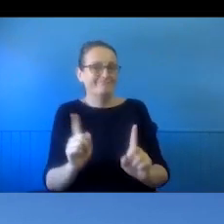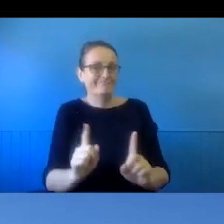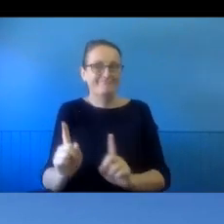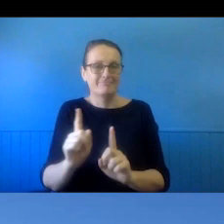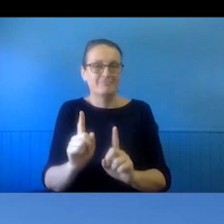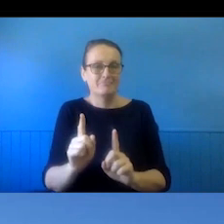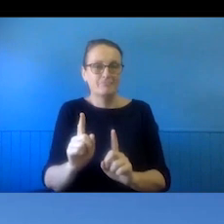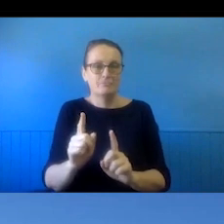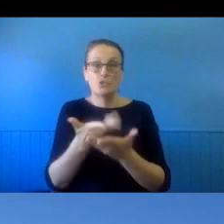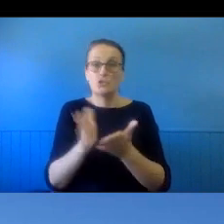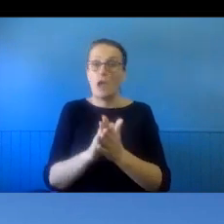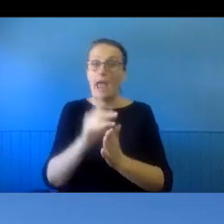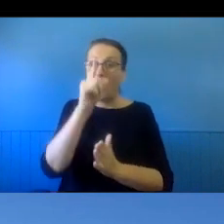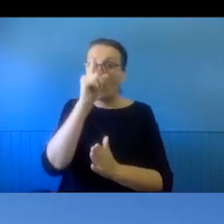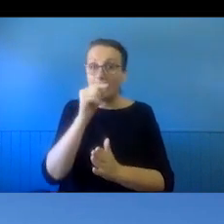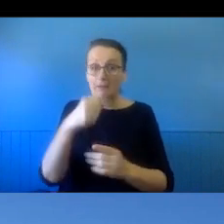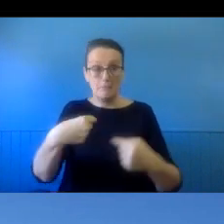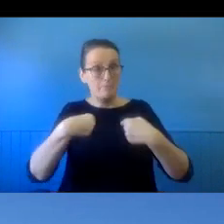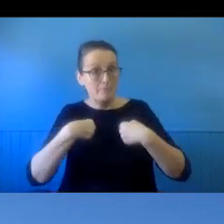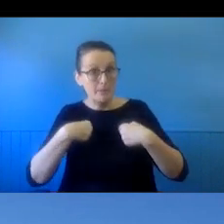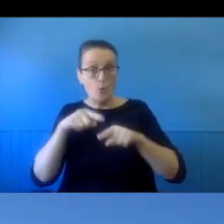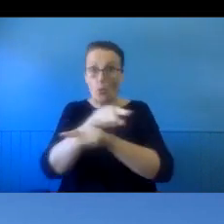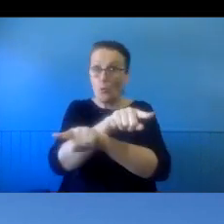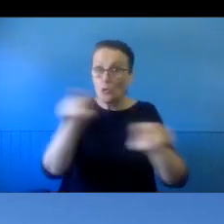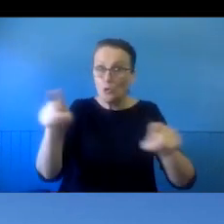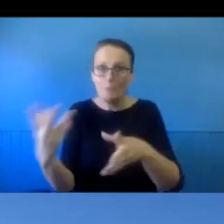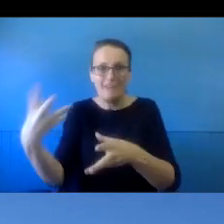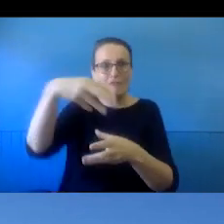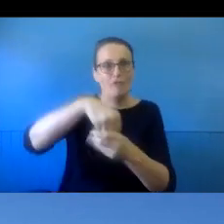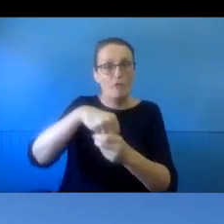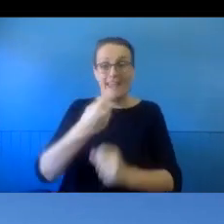I or how might we contribute to that, as an individual, as an